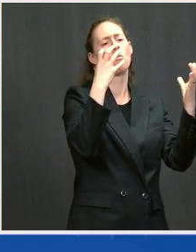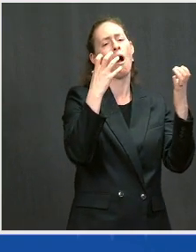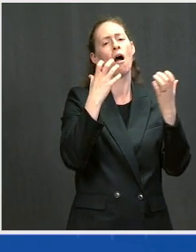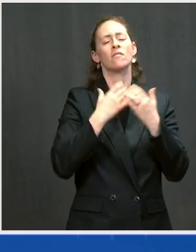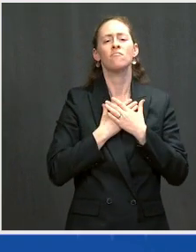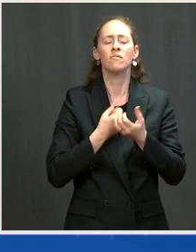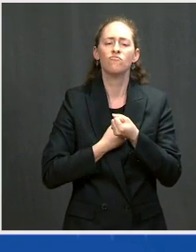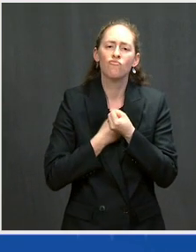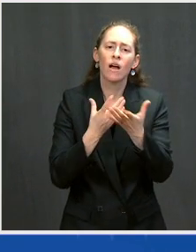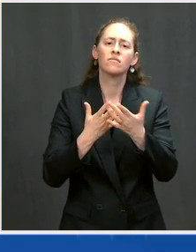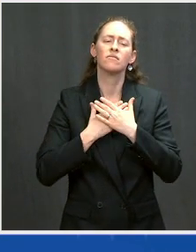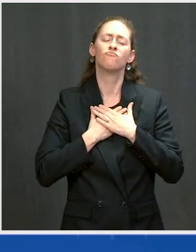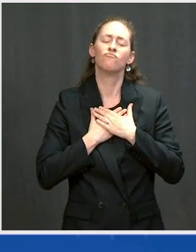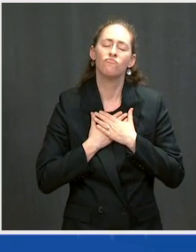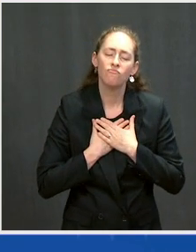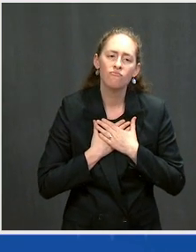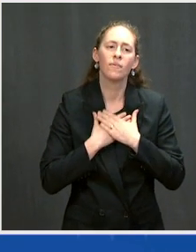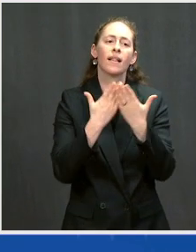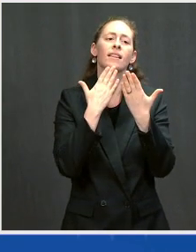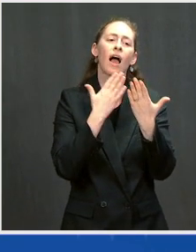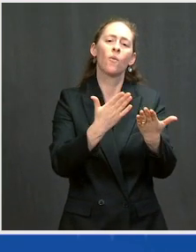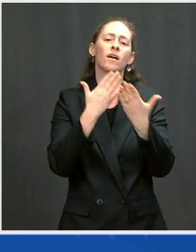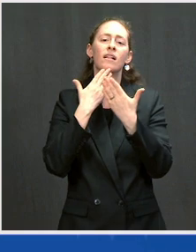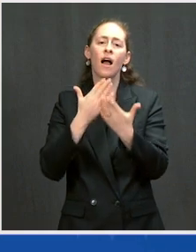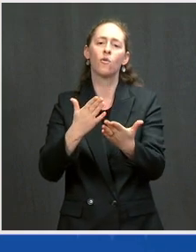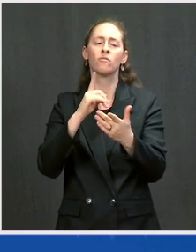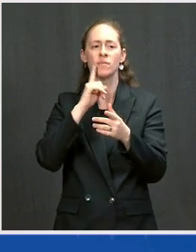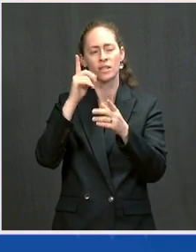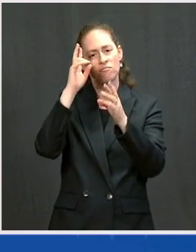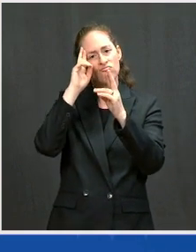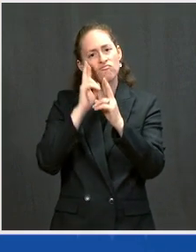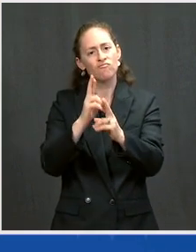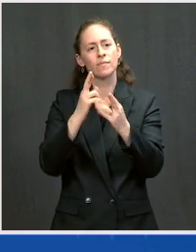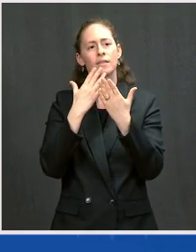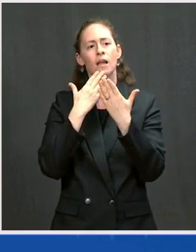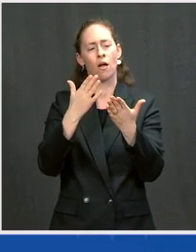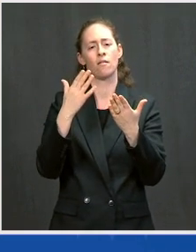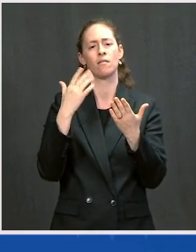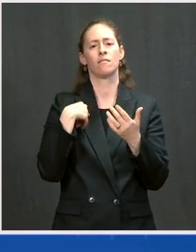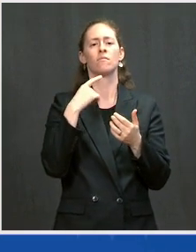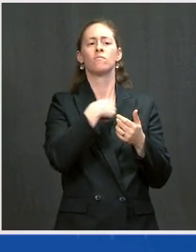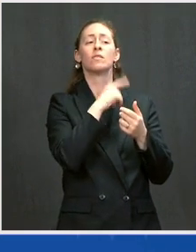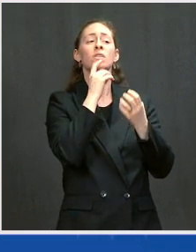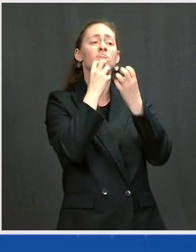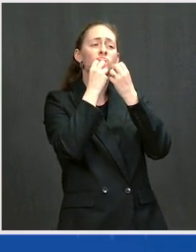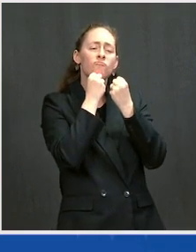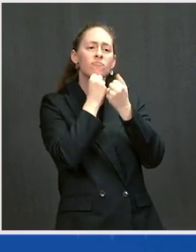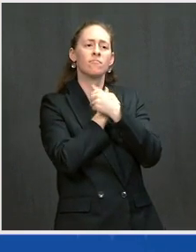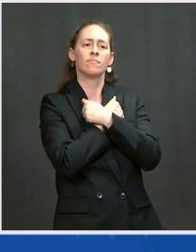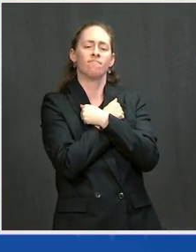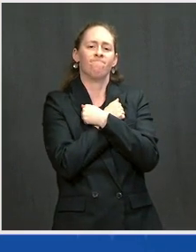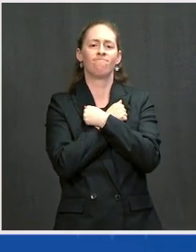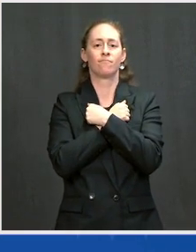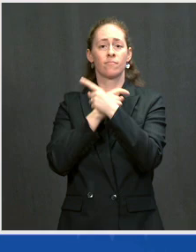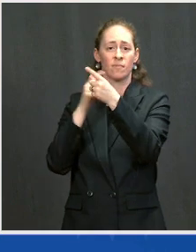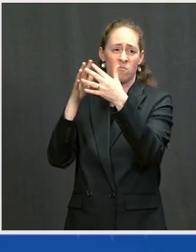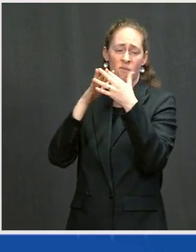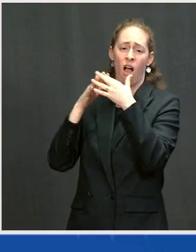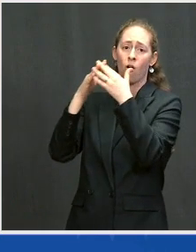the Korean people. So a great soul of America, they marches toward freedom and peace. Their act of gallantry, sacrifice and friendship